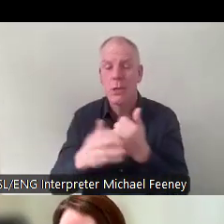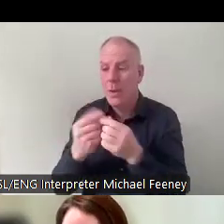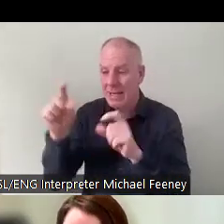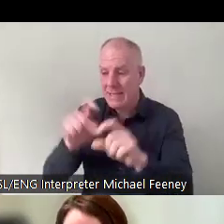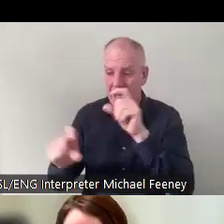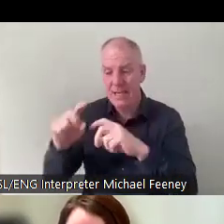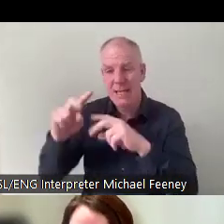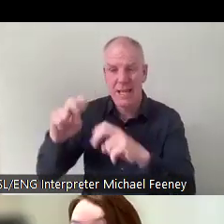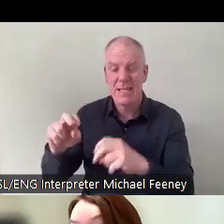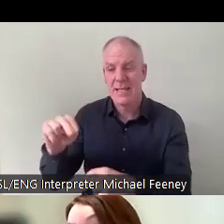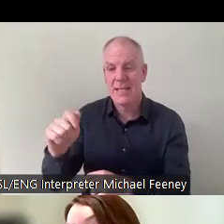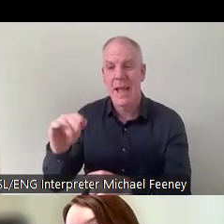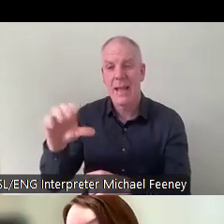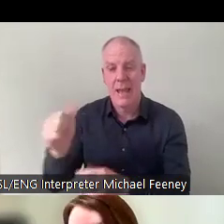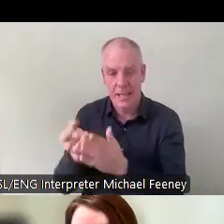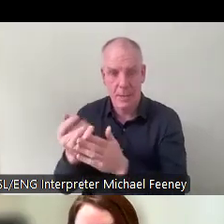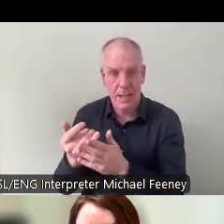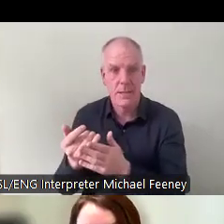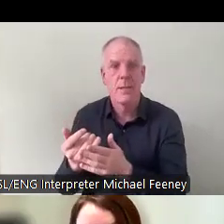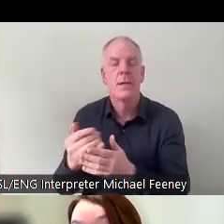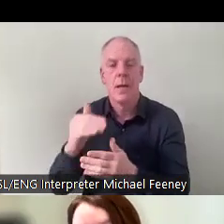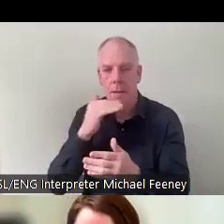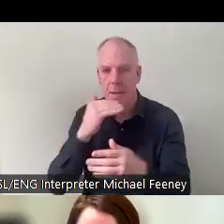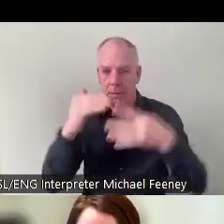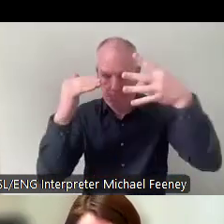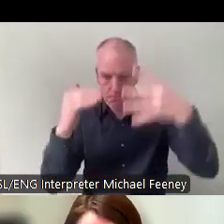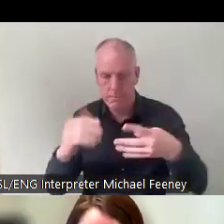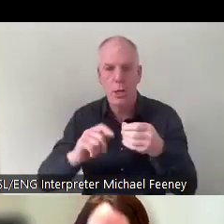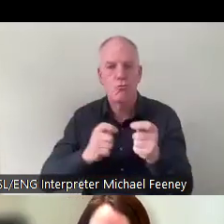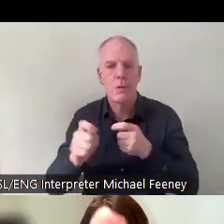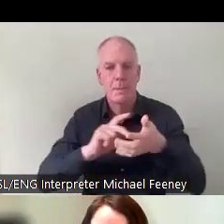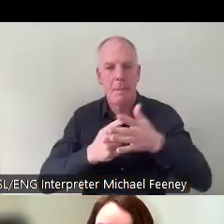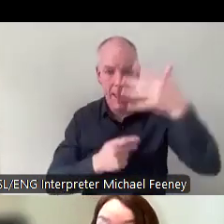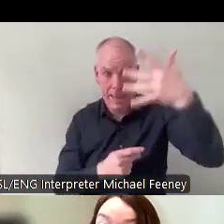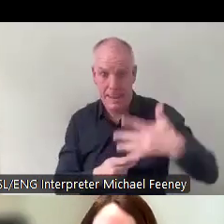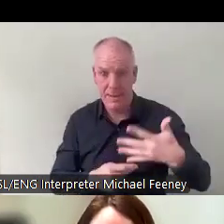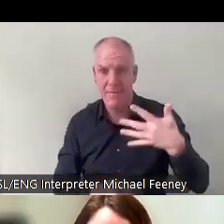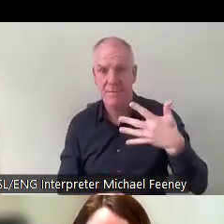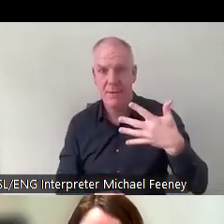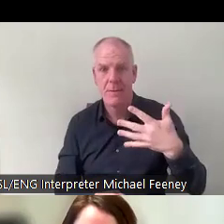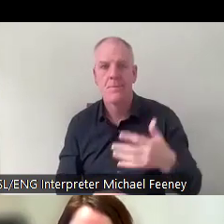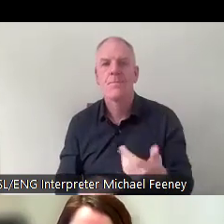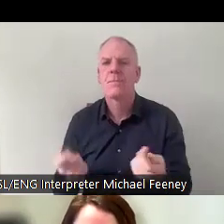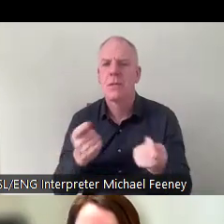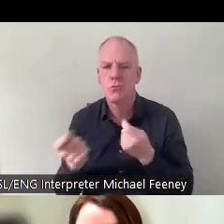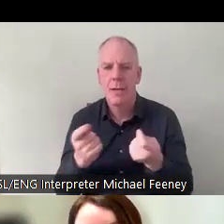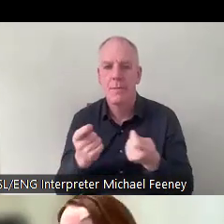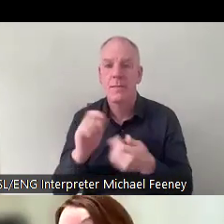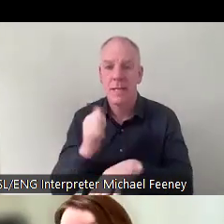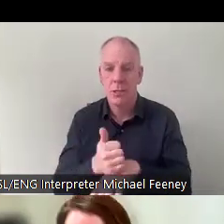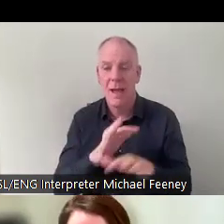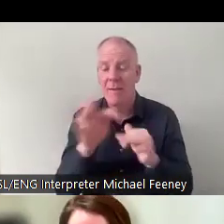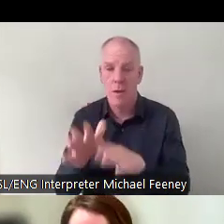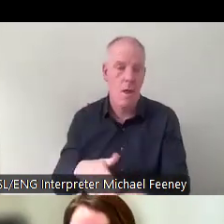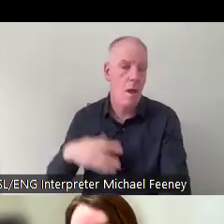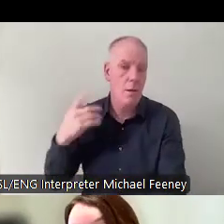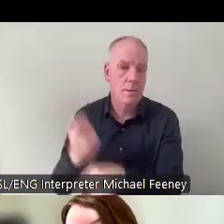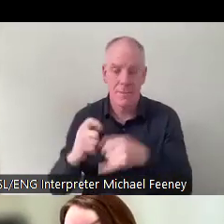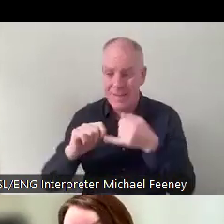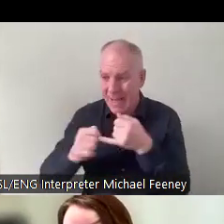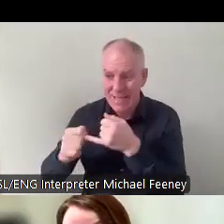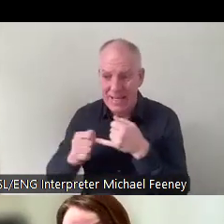explain shortly, all contributed to the treatment plan for the painting. The course of treatment was established after a long period of testing and involved six main